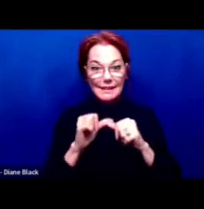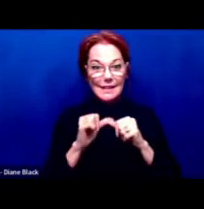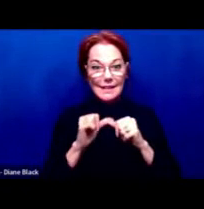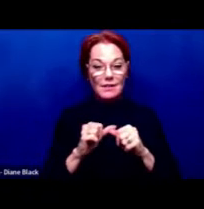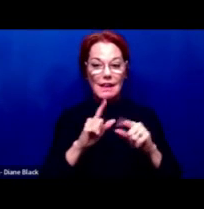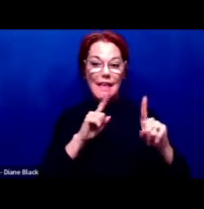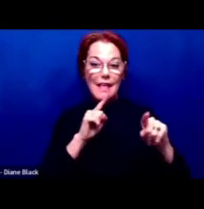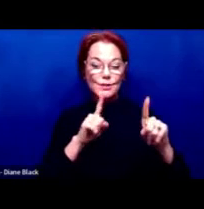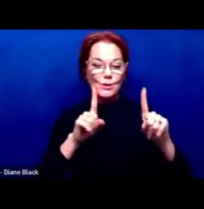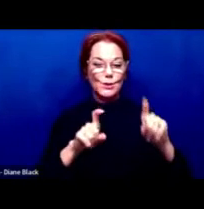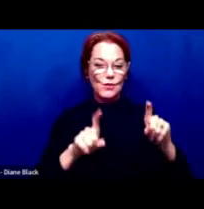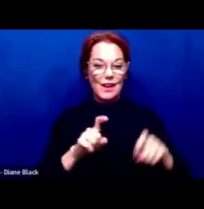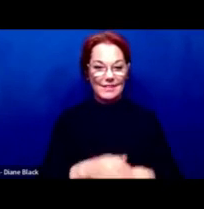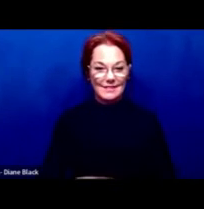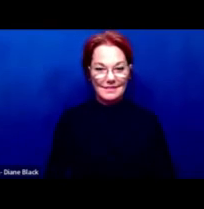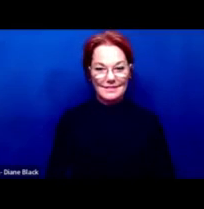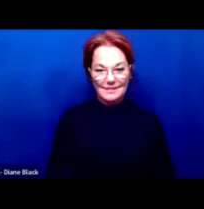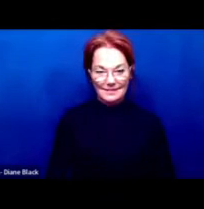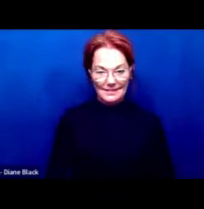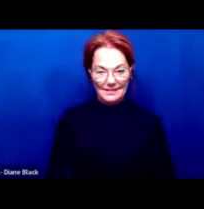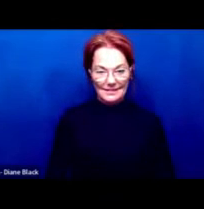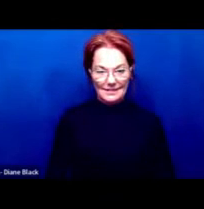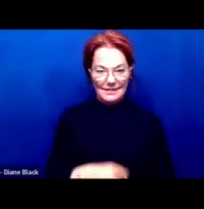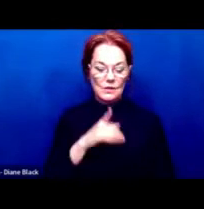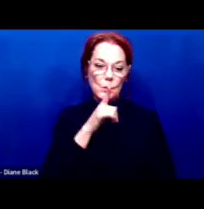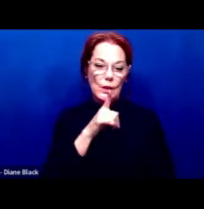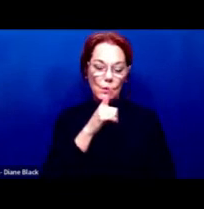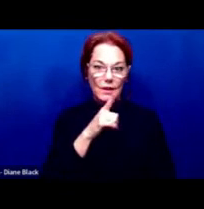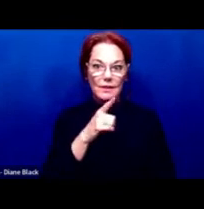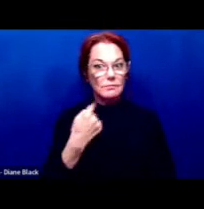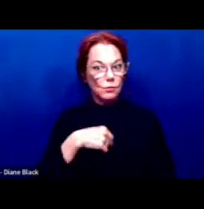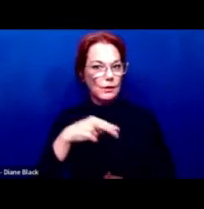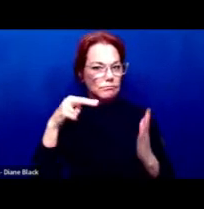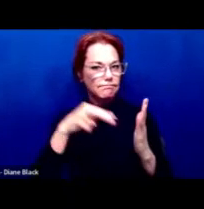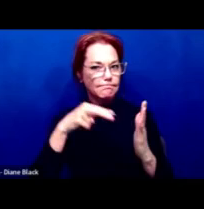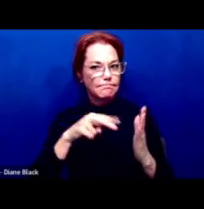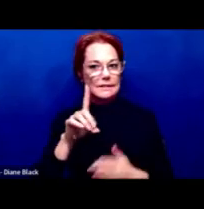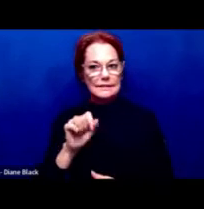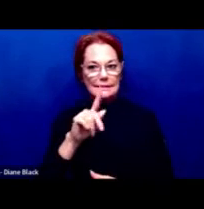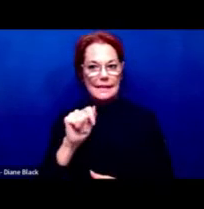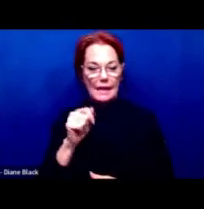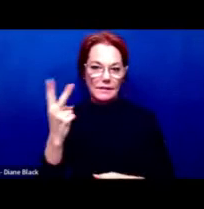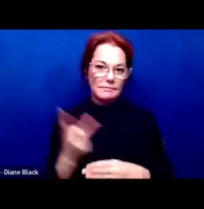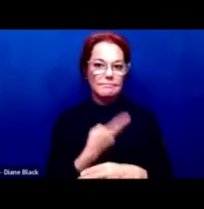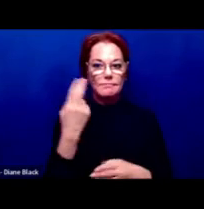haven't yet. We we really look at that data and we utilize this to improve our our webinars.